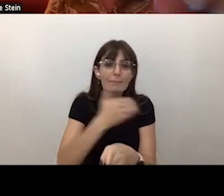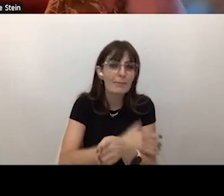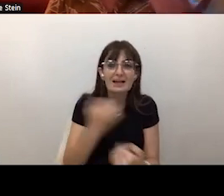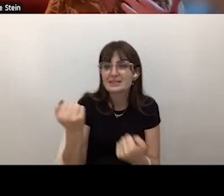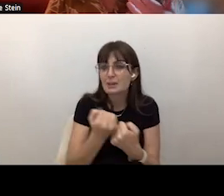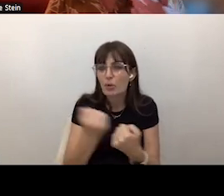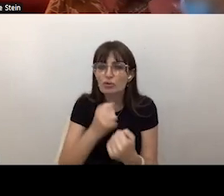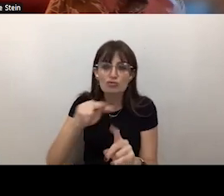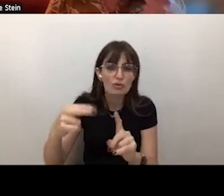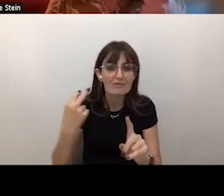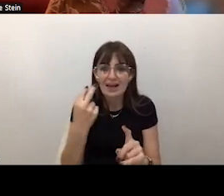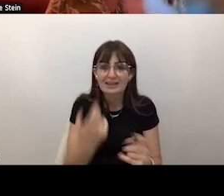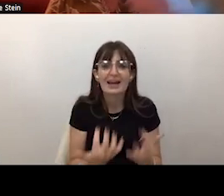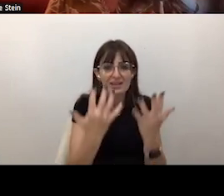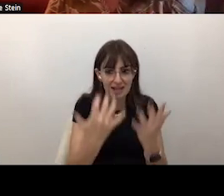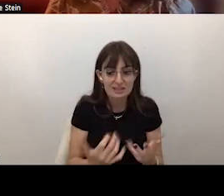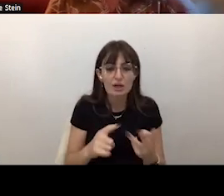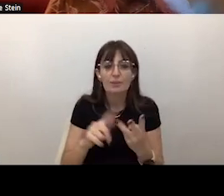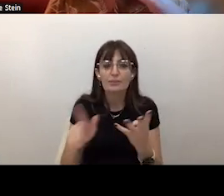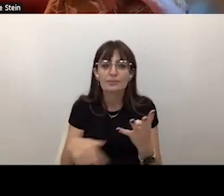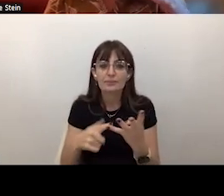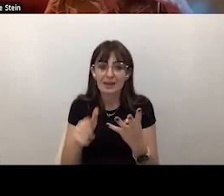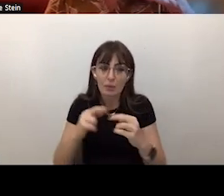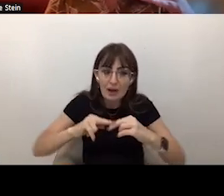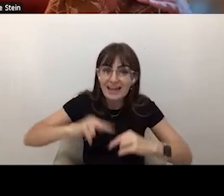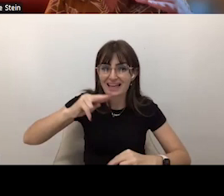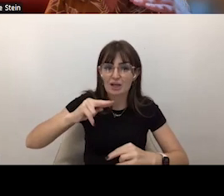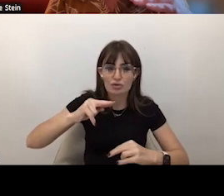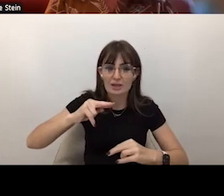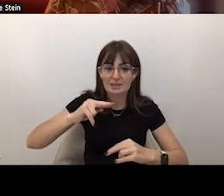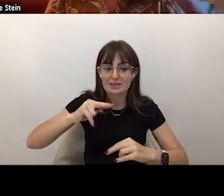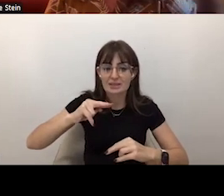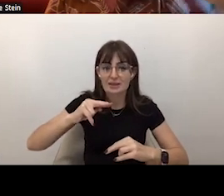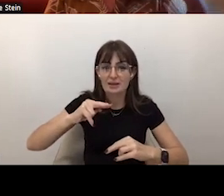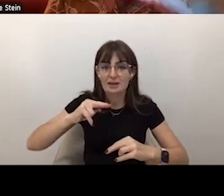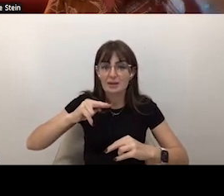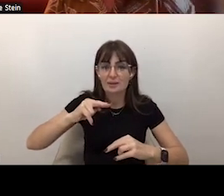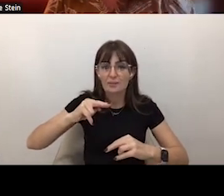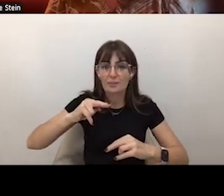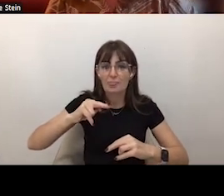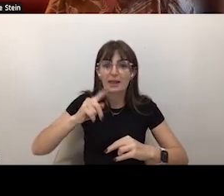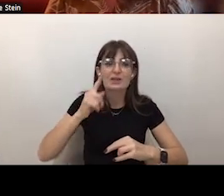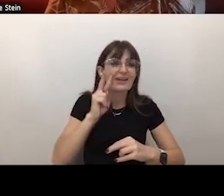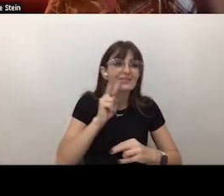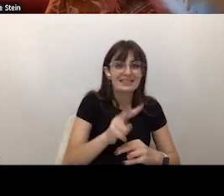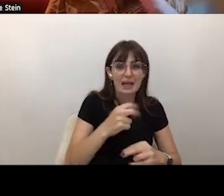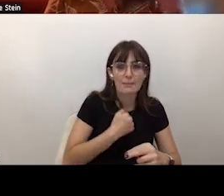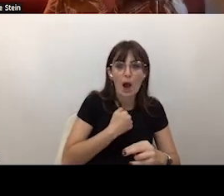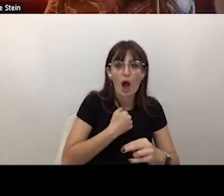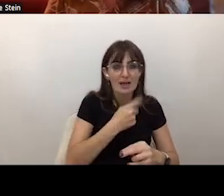reflect that in the data. If I want to increase if I have seen that there are some donors who